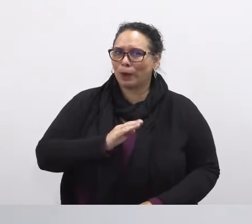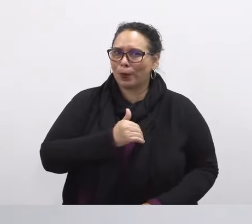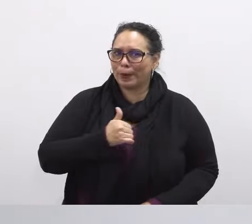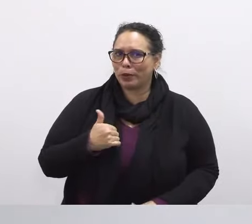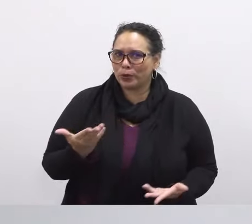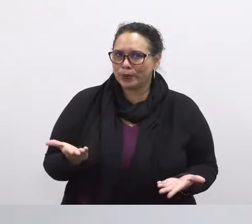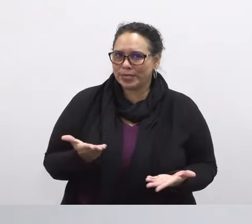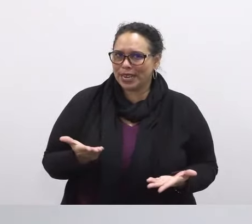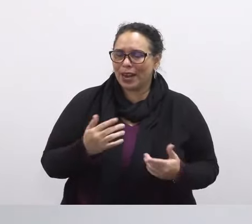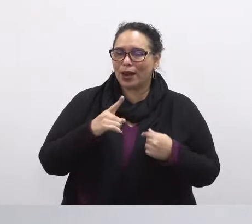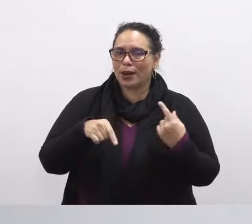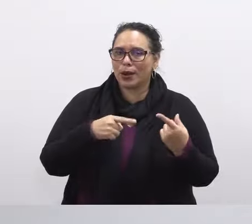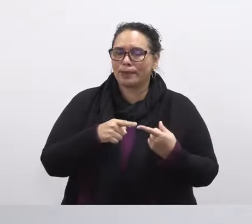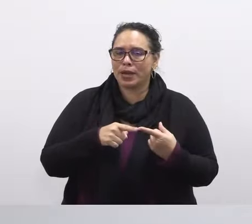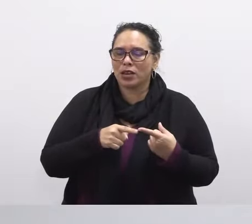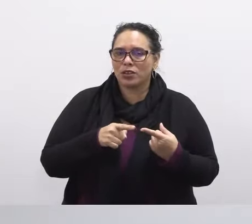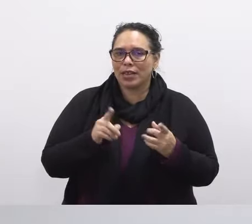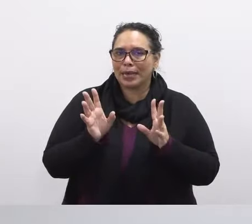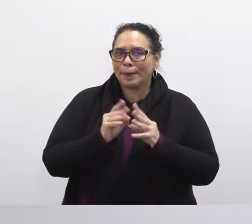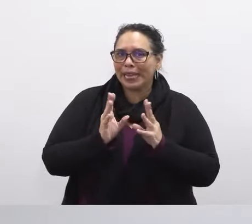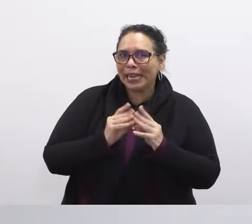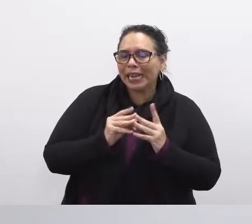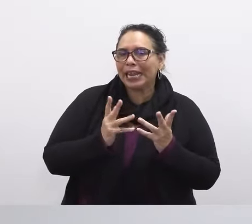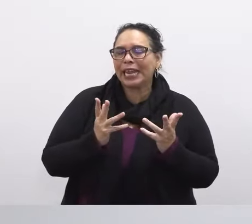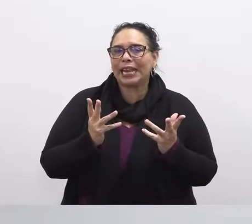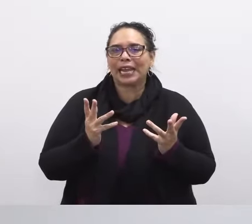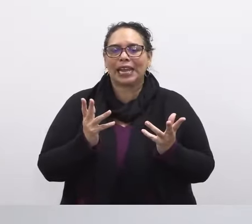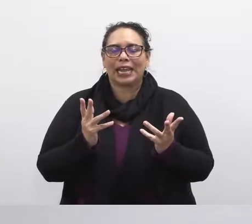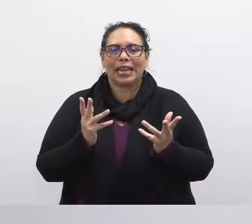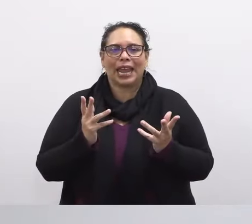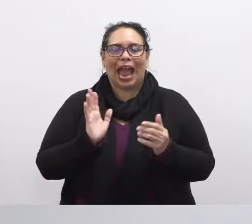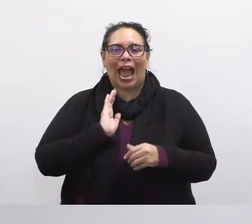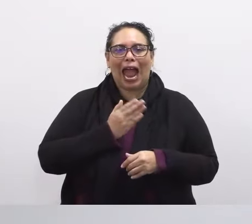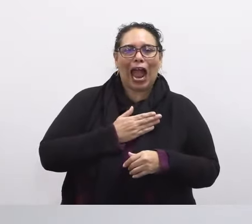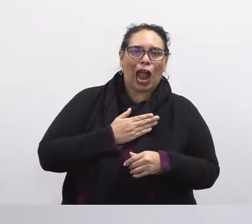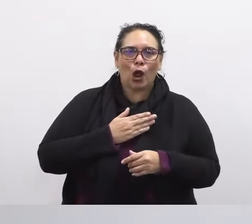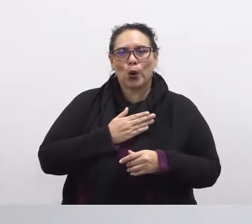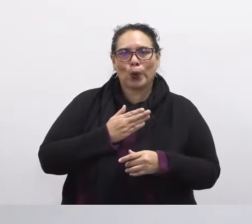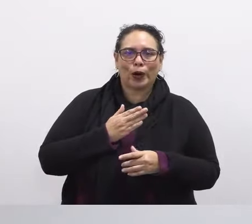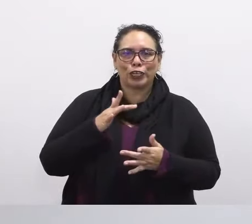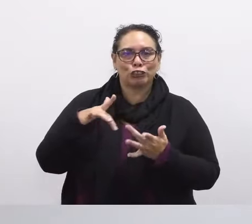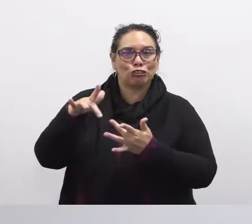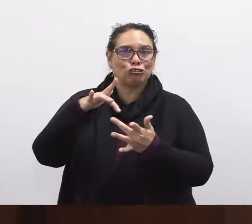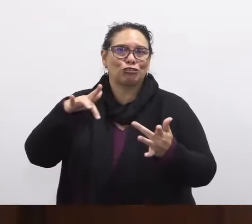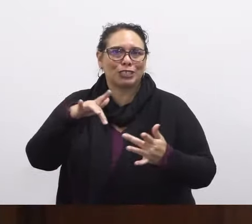about our meeting, our trip to Jordan. So, the board historically has made an effort